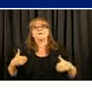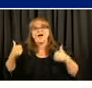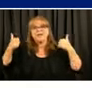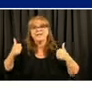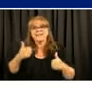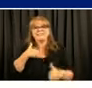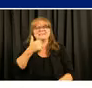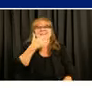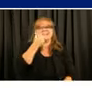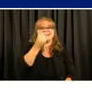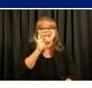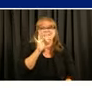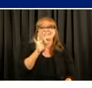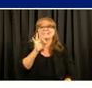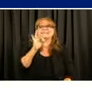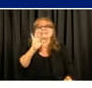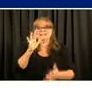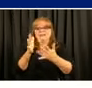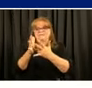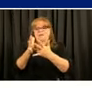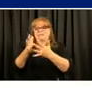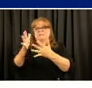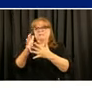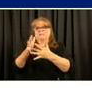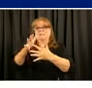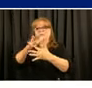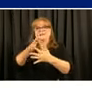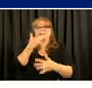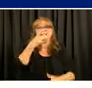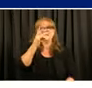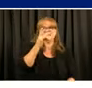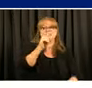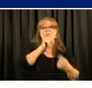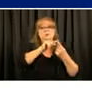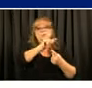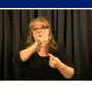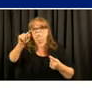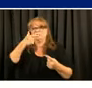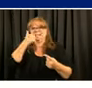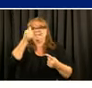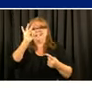so those 18 to 19 year olds at the same time we're actually seeing relatively stable trends in our 10